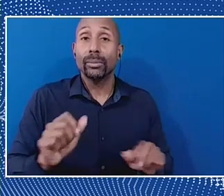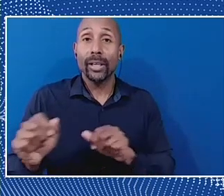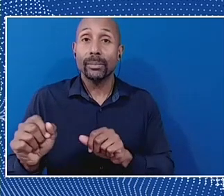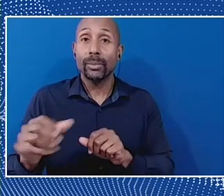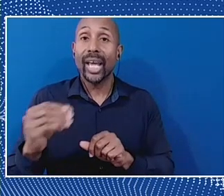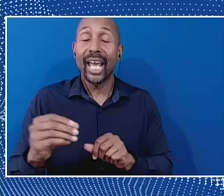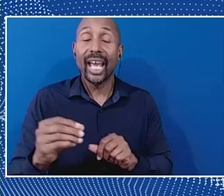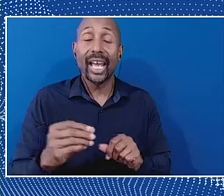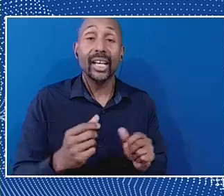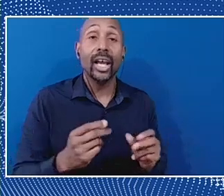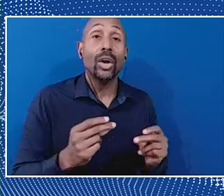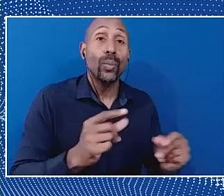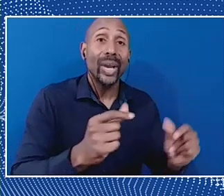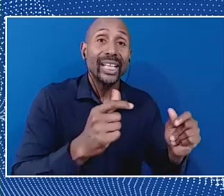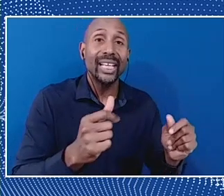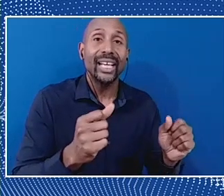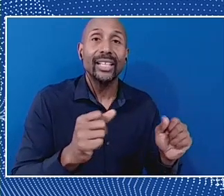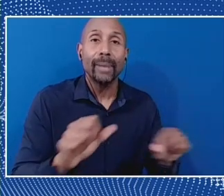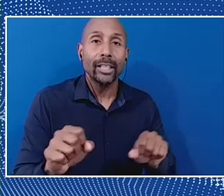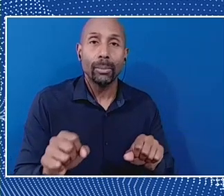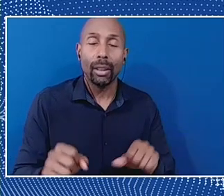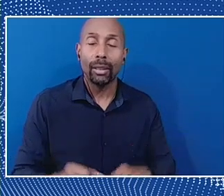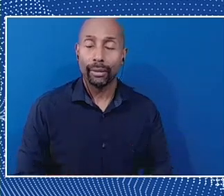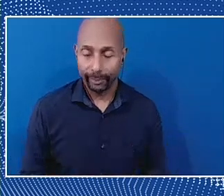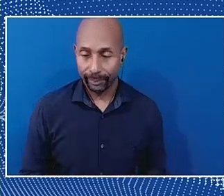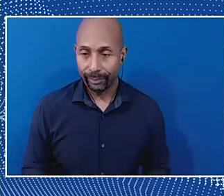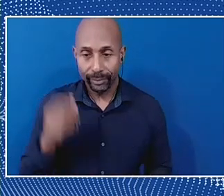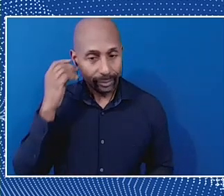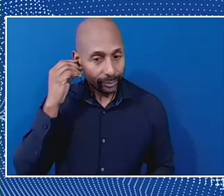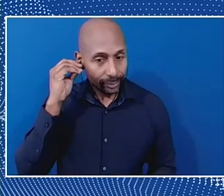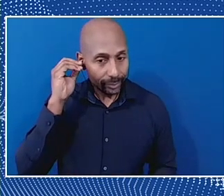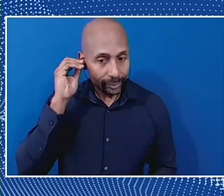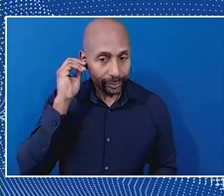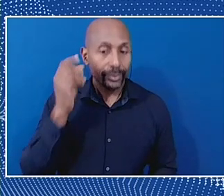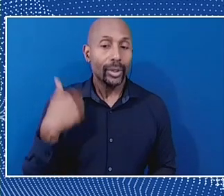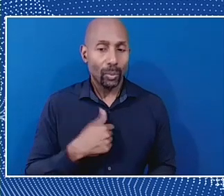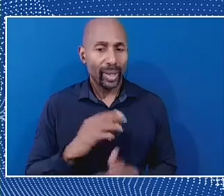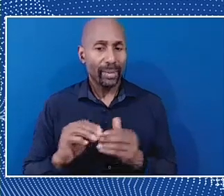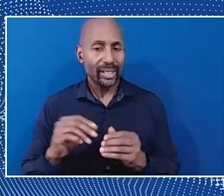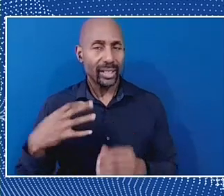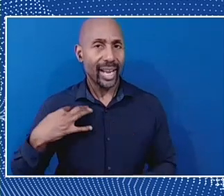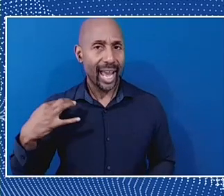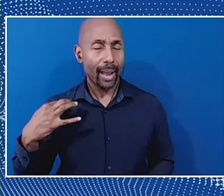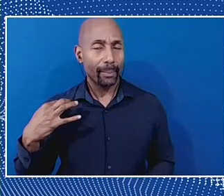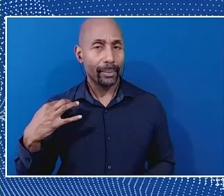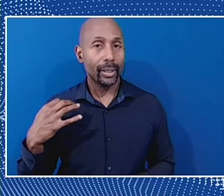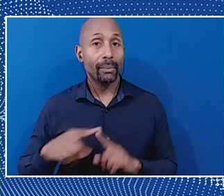application process and things of that nature, you know, our goal here is to really look at our borrowers.